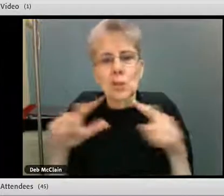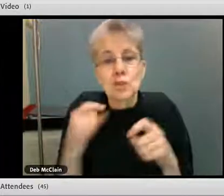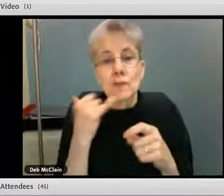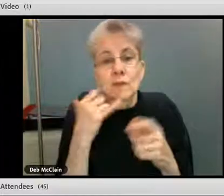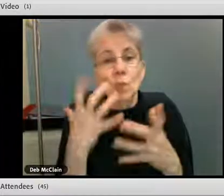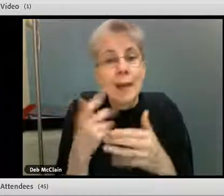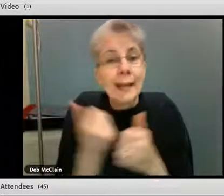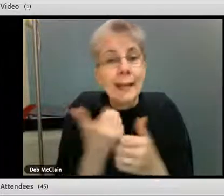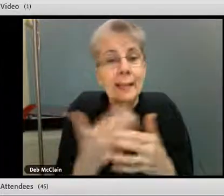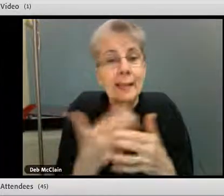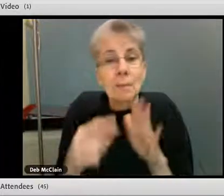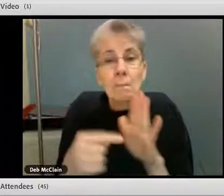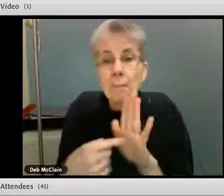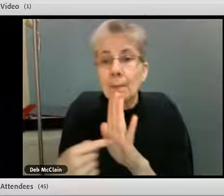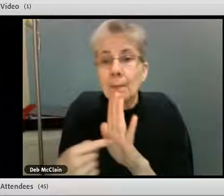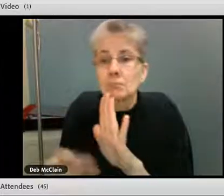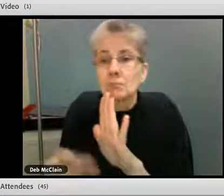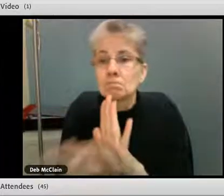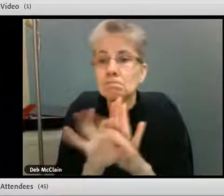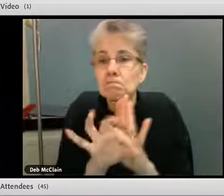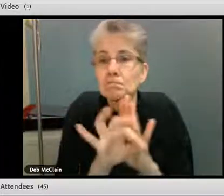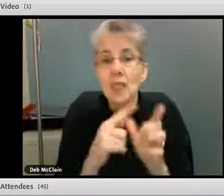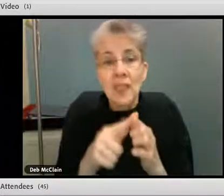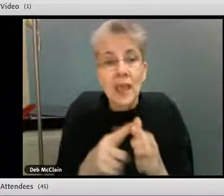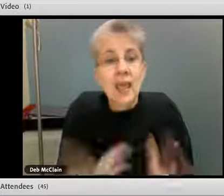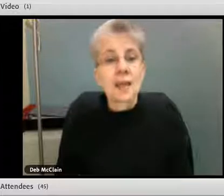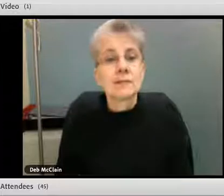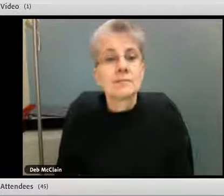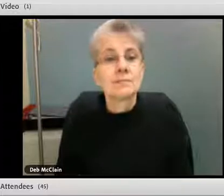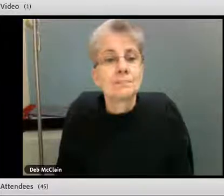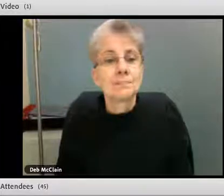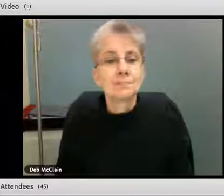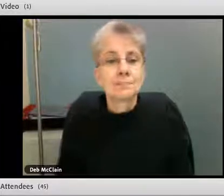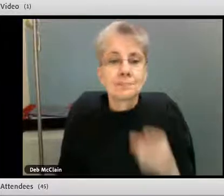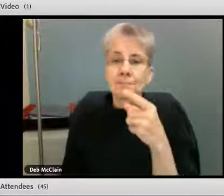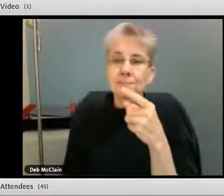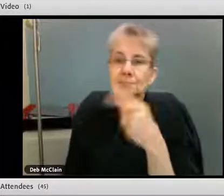And then just like that, this isn't really cooking here, but you can see,